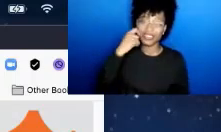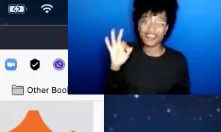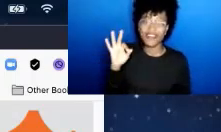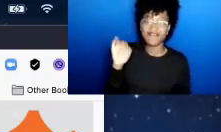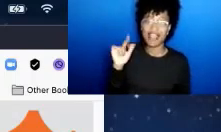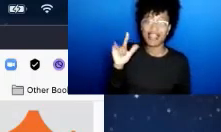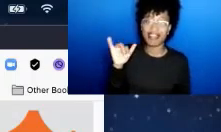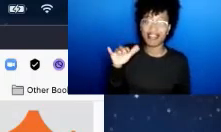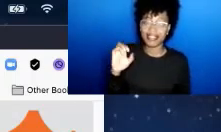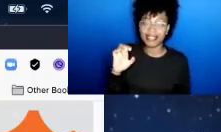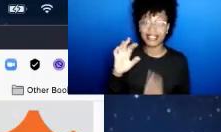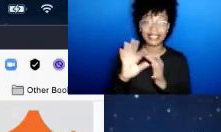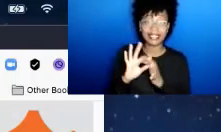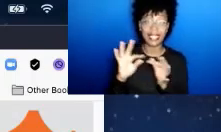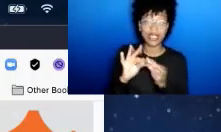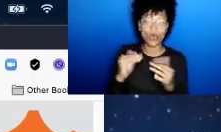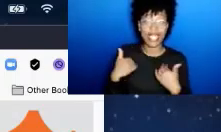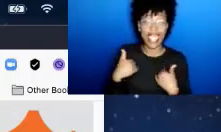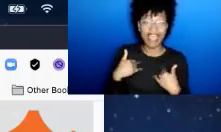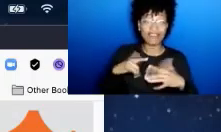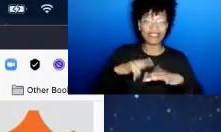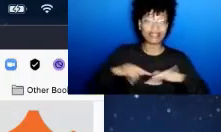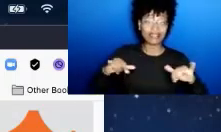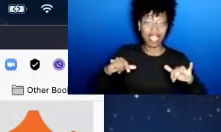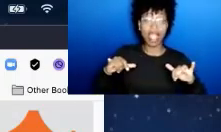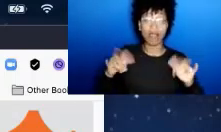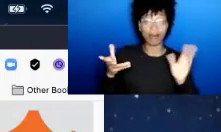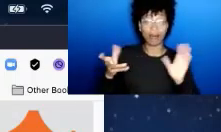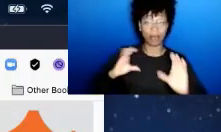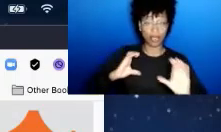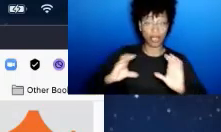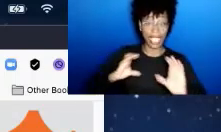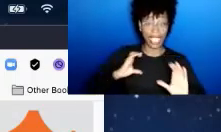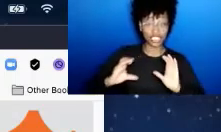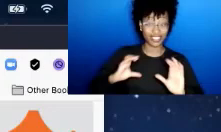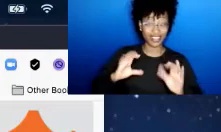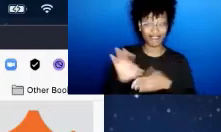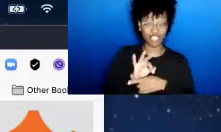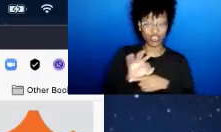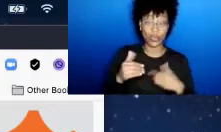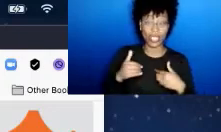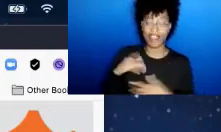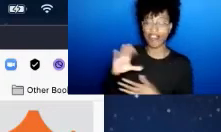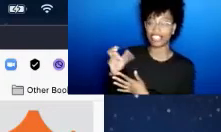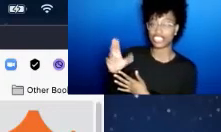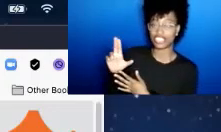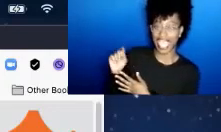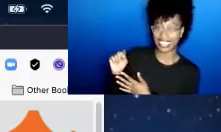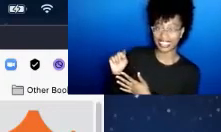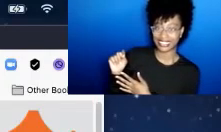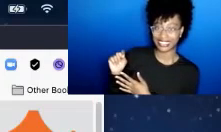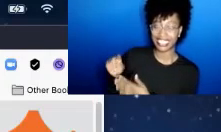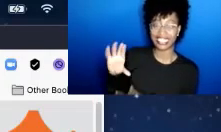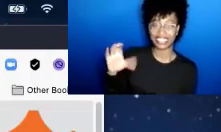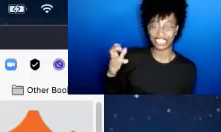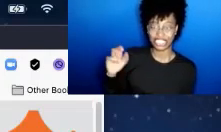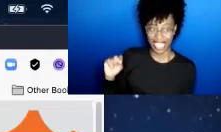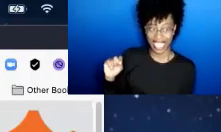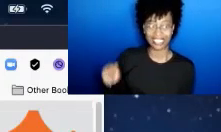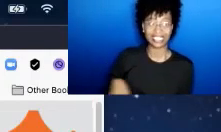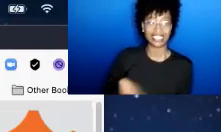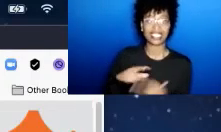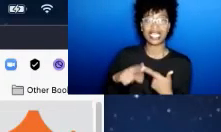of asynchronous functions. Chats and what we call live sessions, not to be confused